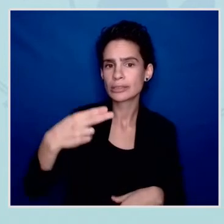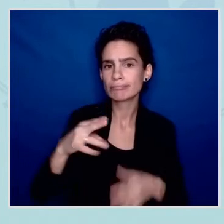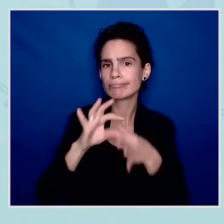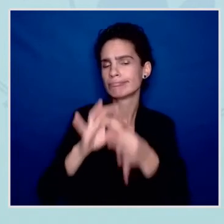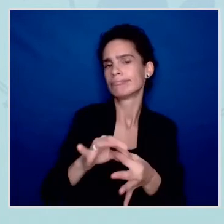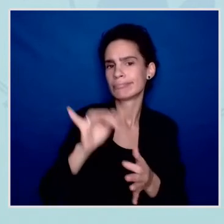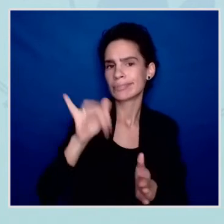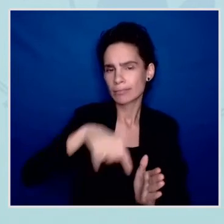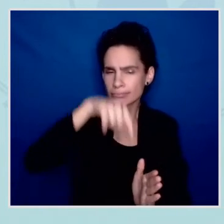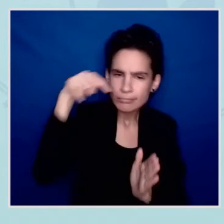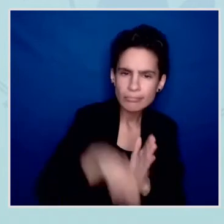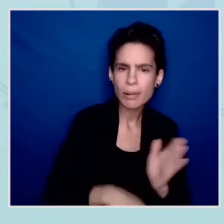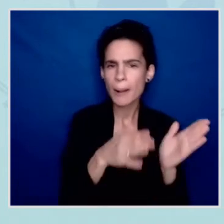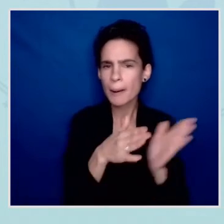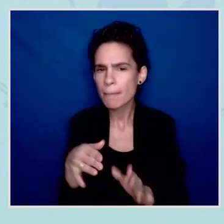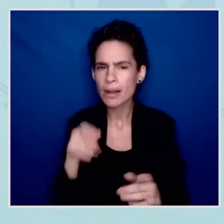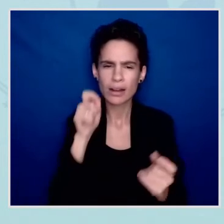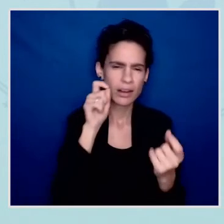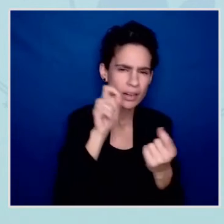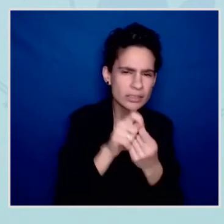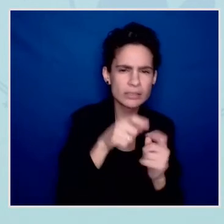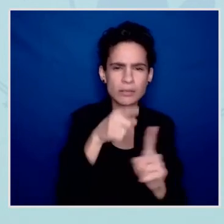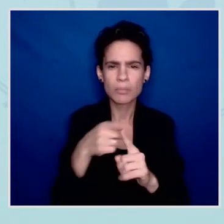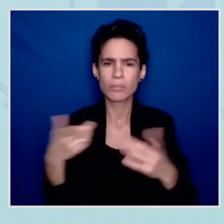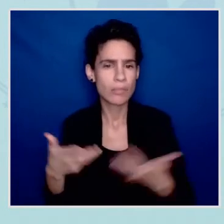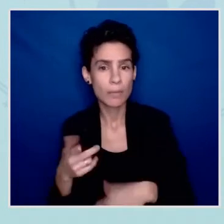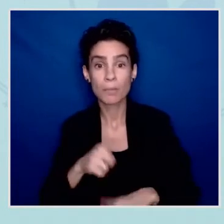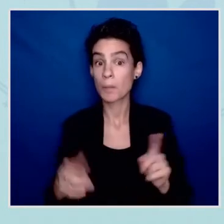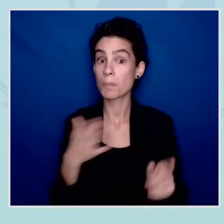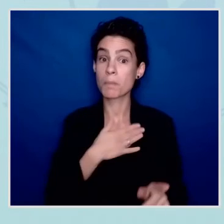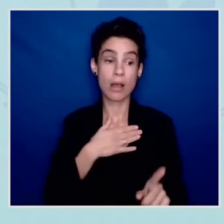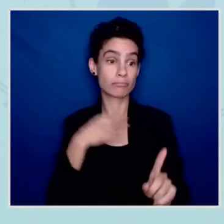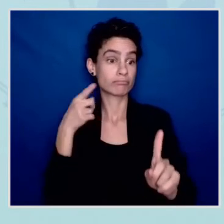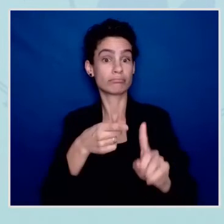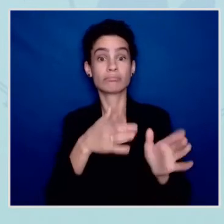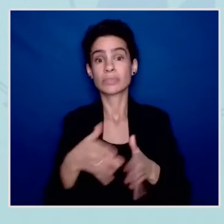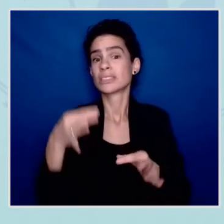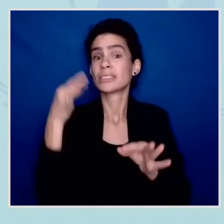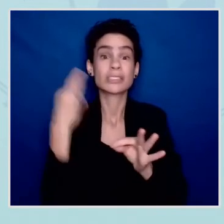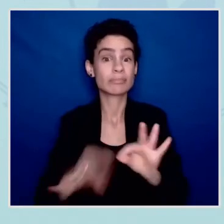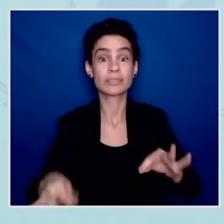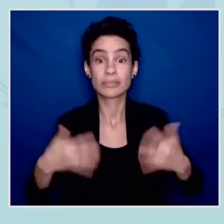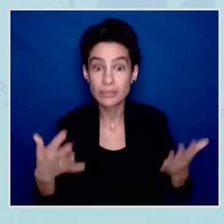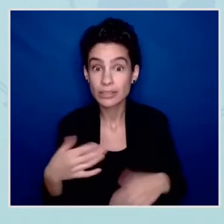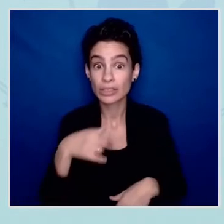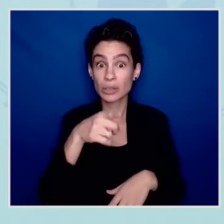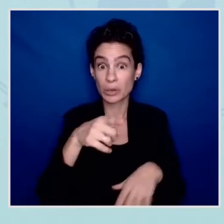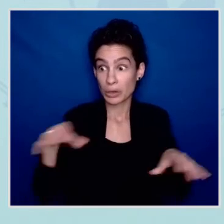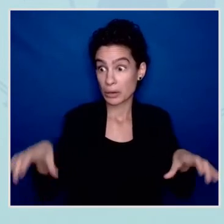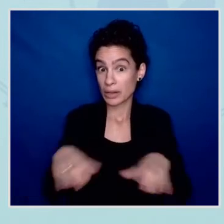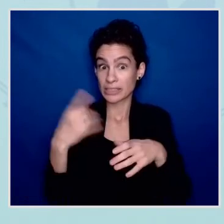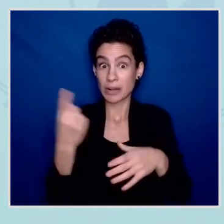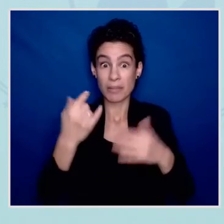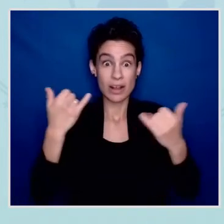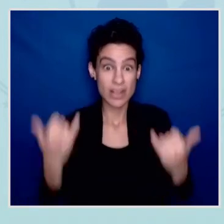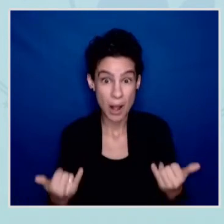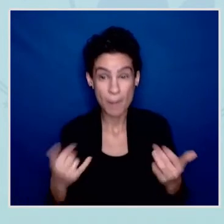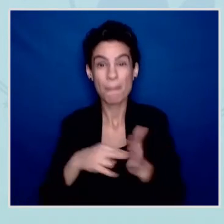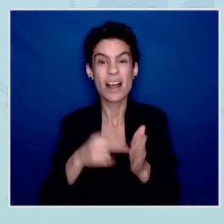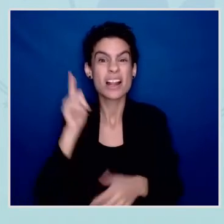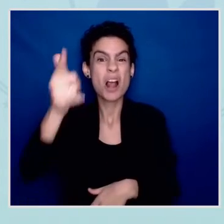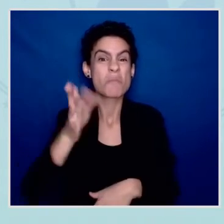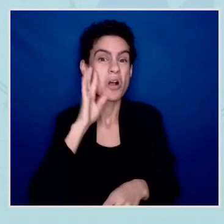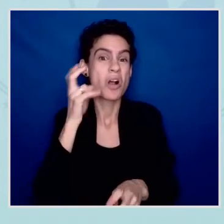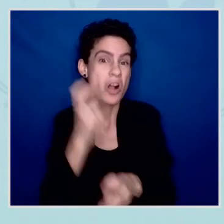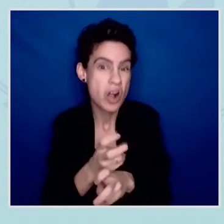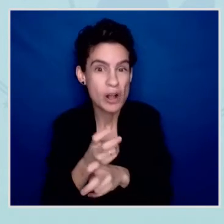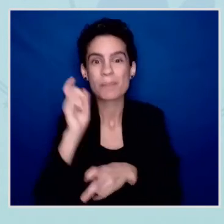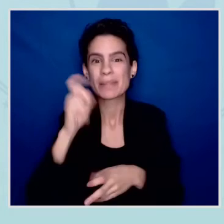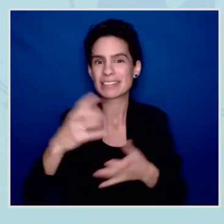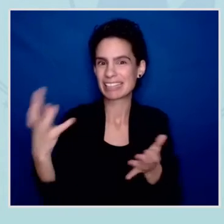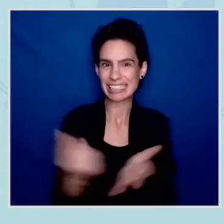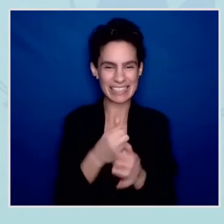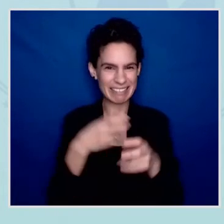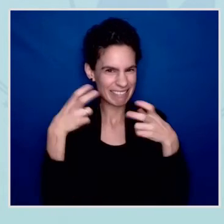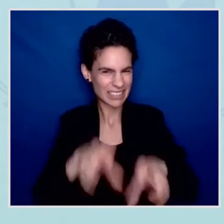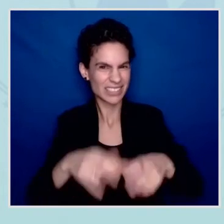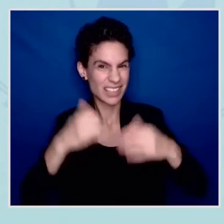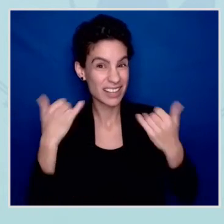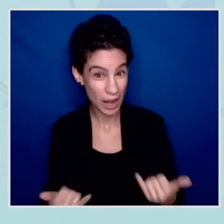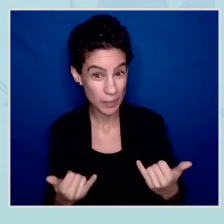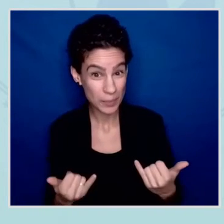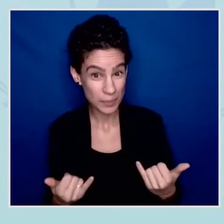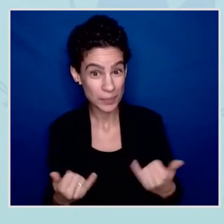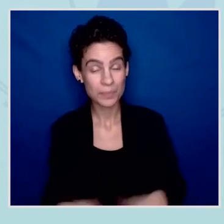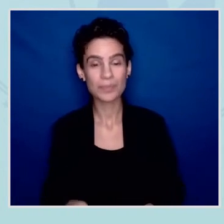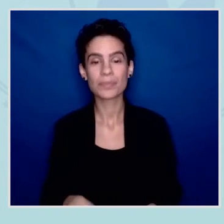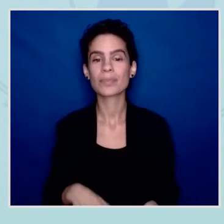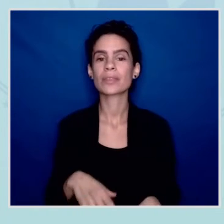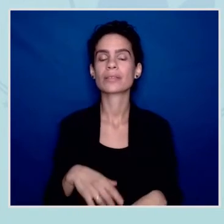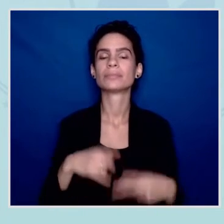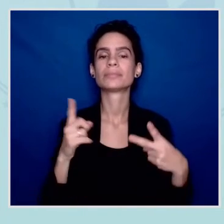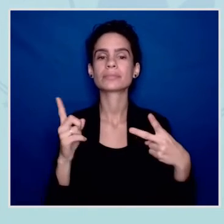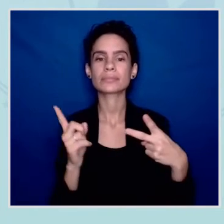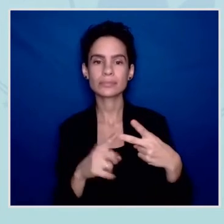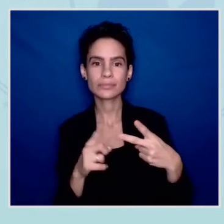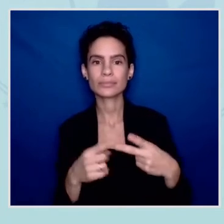IT WILL BE IN THE TRILLIONS OF